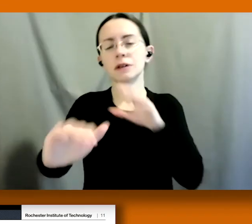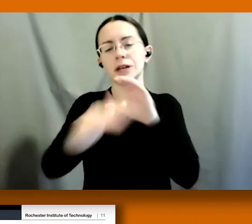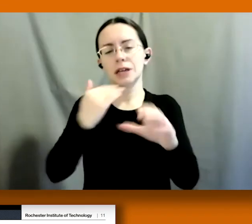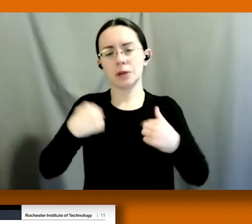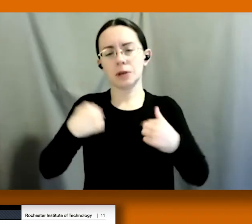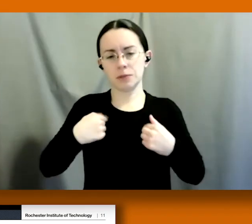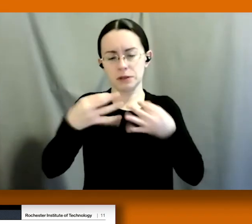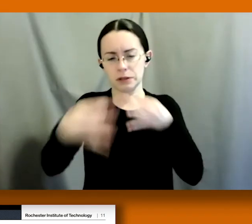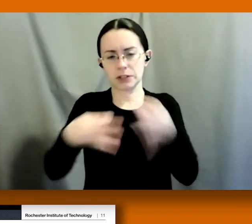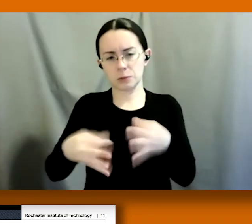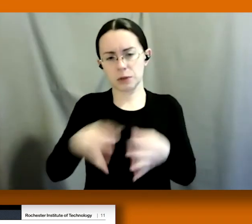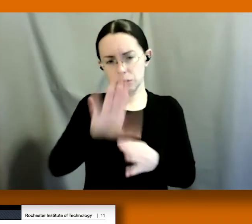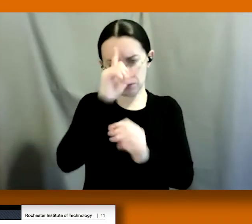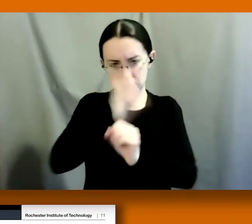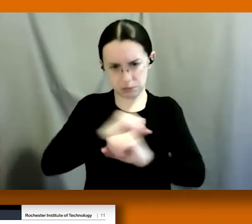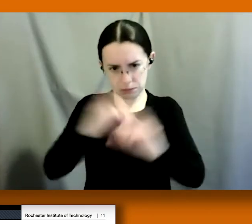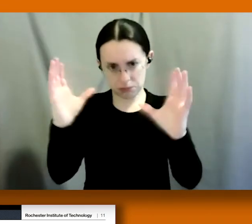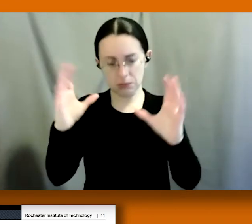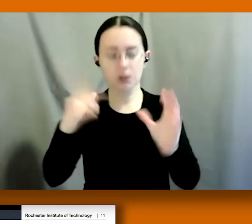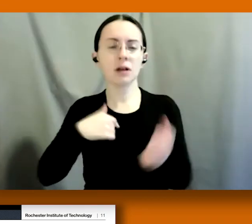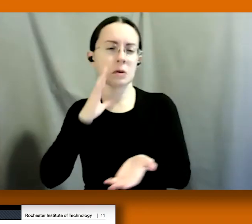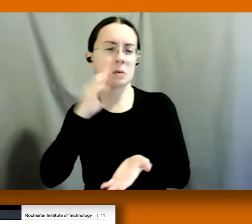and I can help walk you through, um,